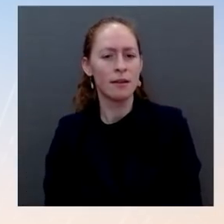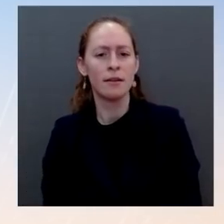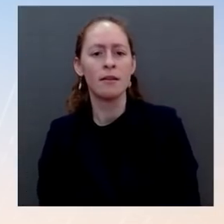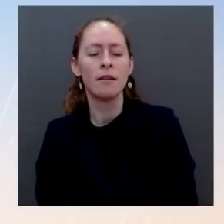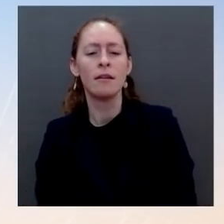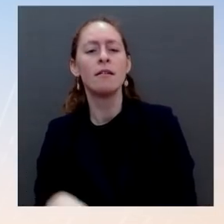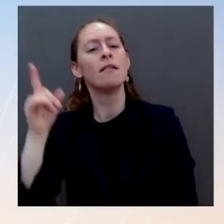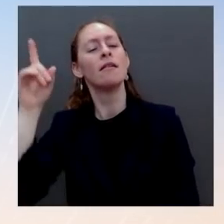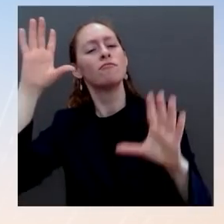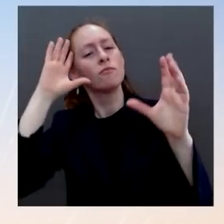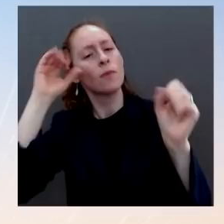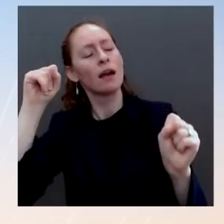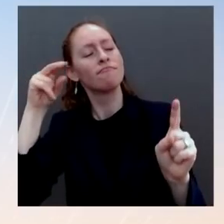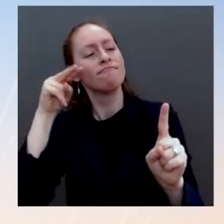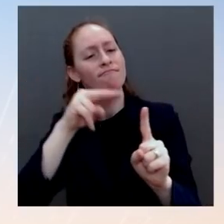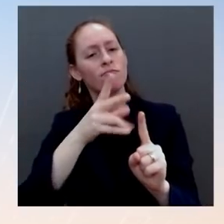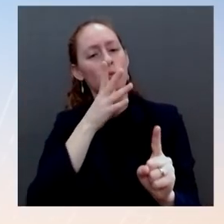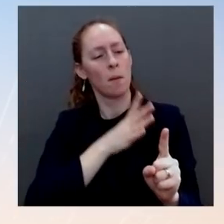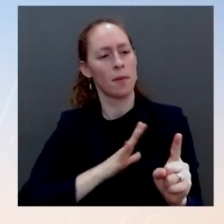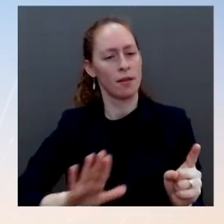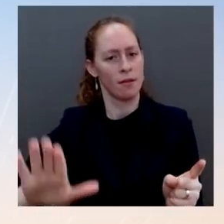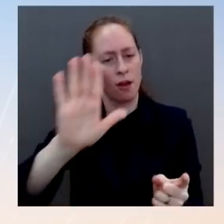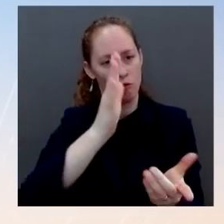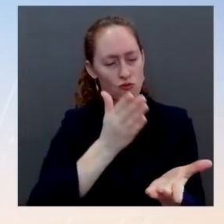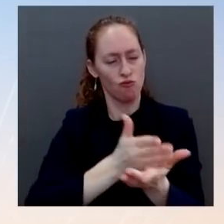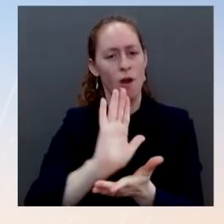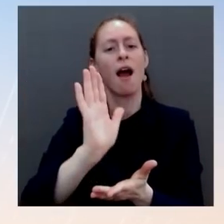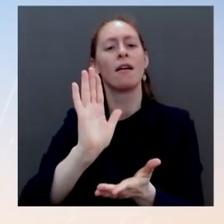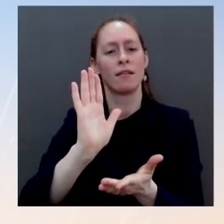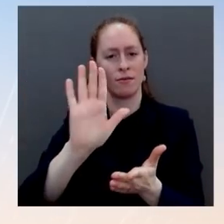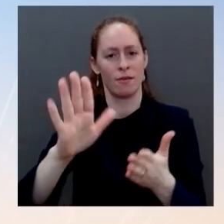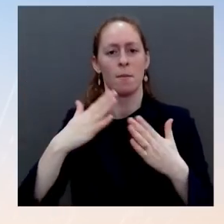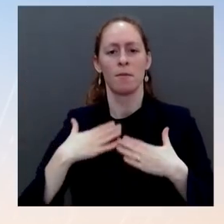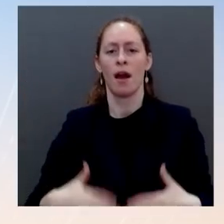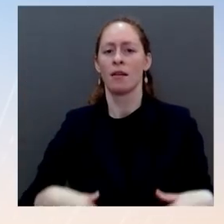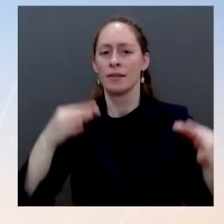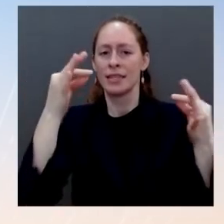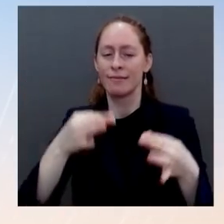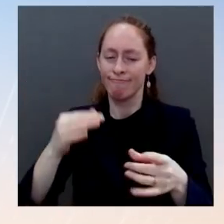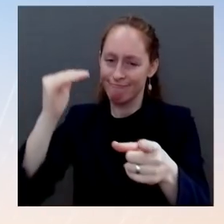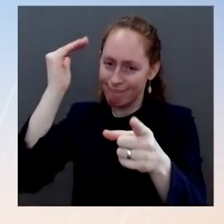exploiting the January 6th riots for political gain.